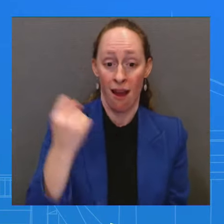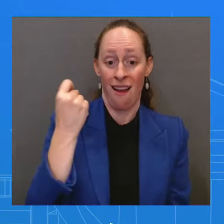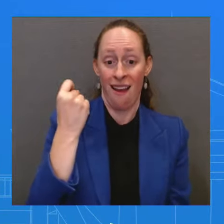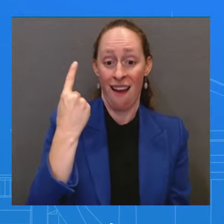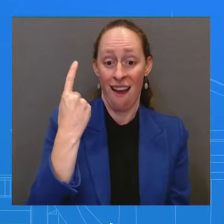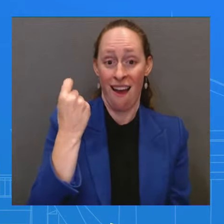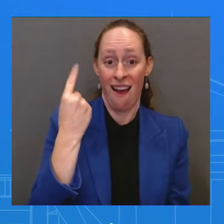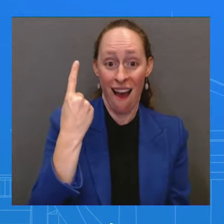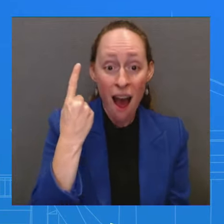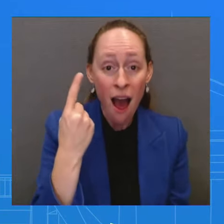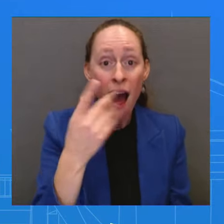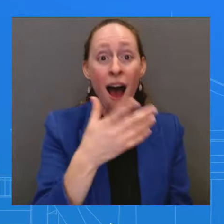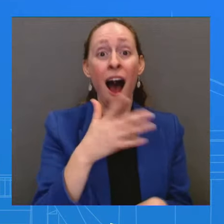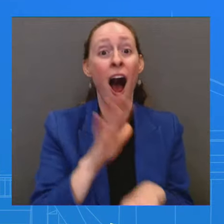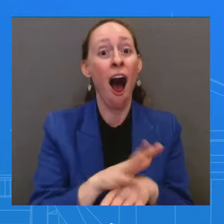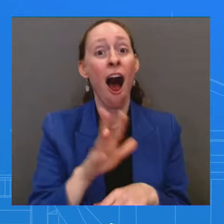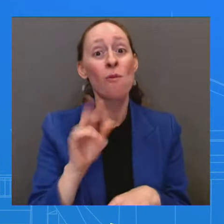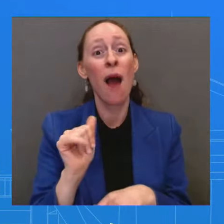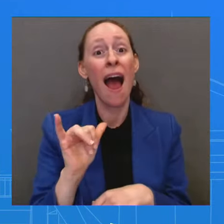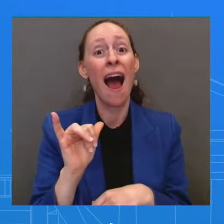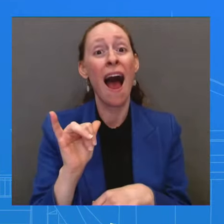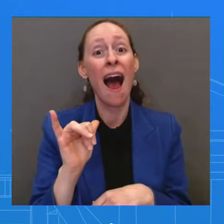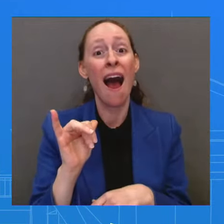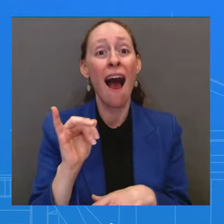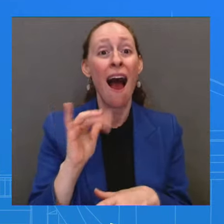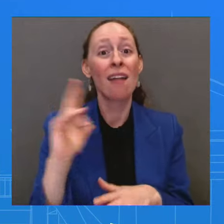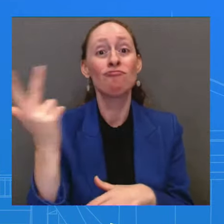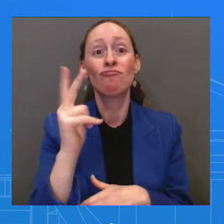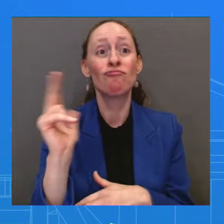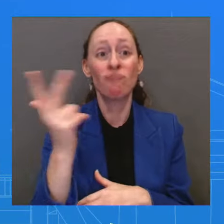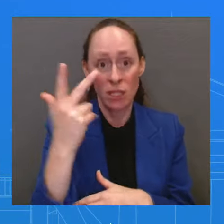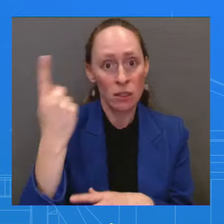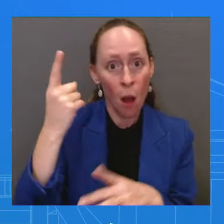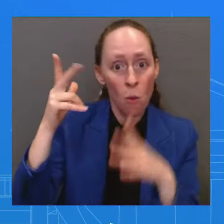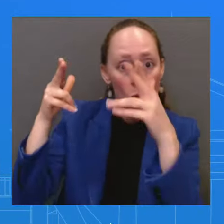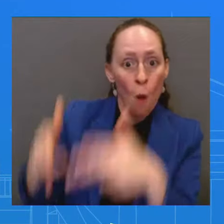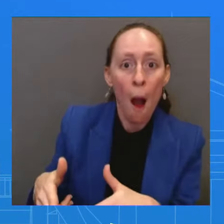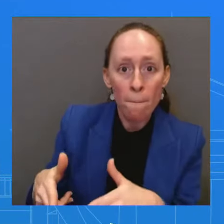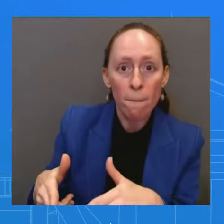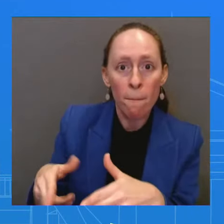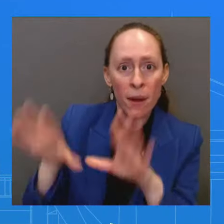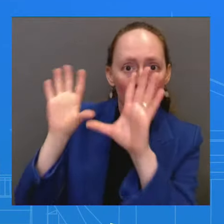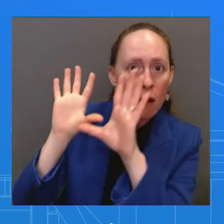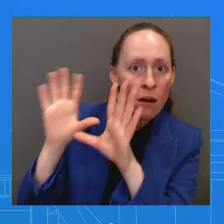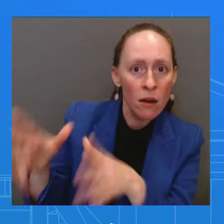and United Nations Security Council Resolution 2216. We will continue to take actions to support Ukraine